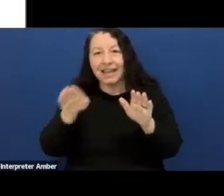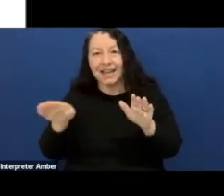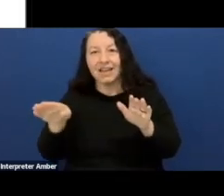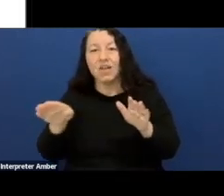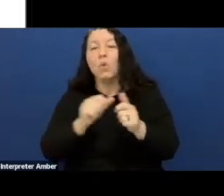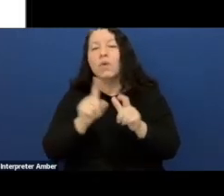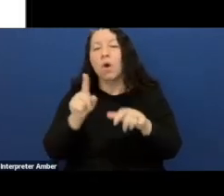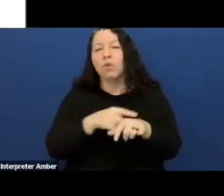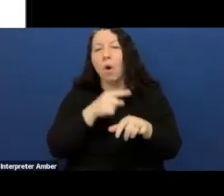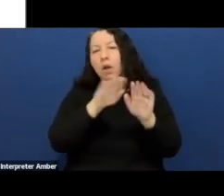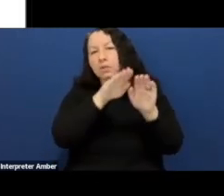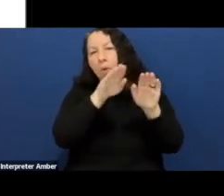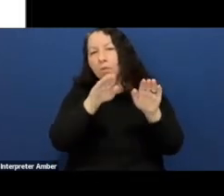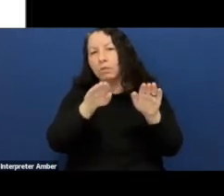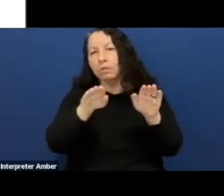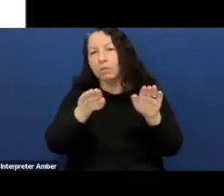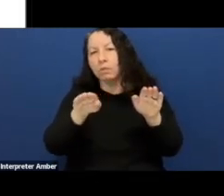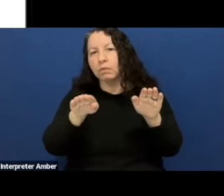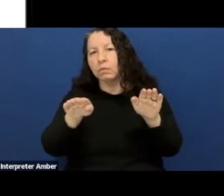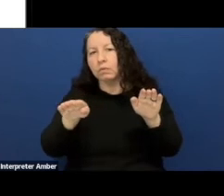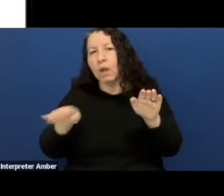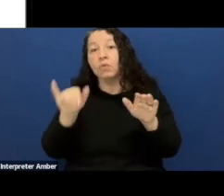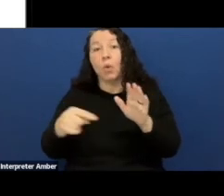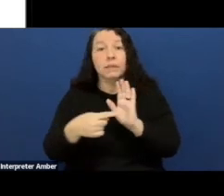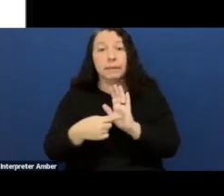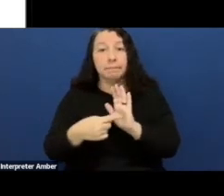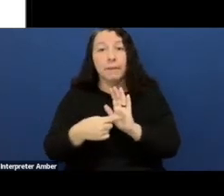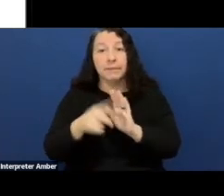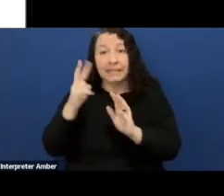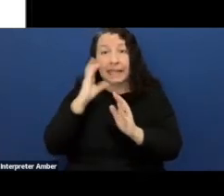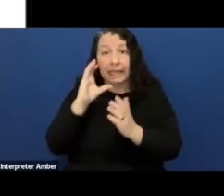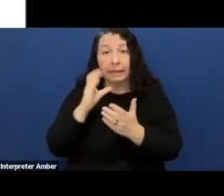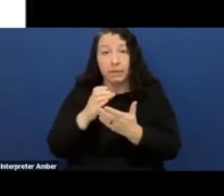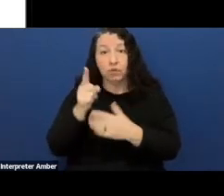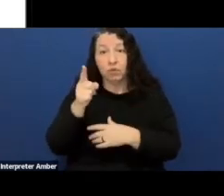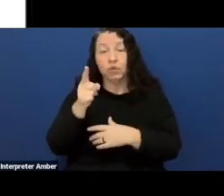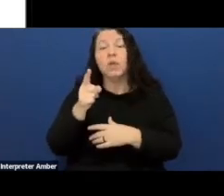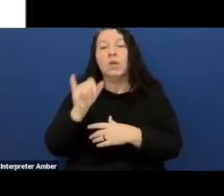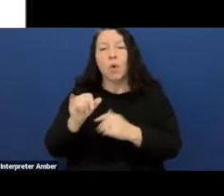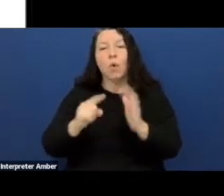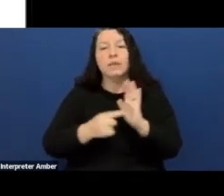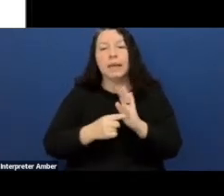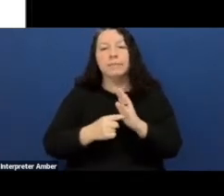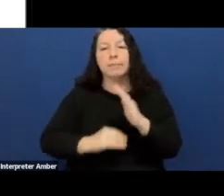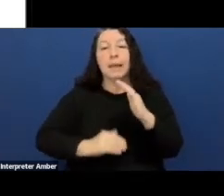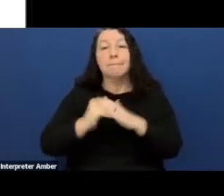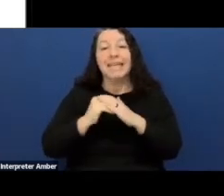throat, the second cluster looks like a hill with a long decline on the right. These are